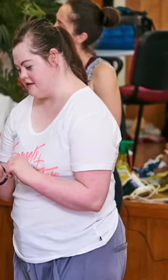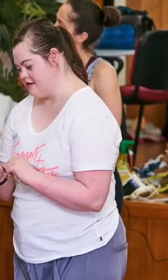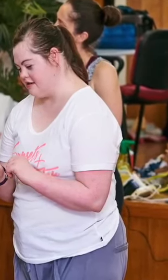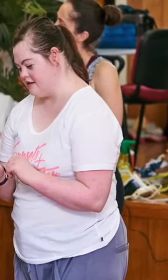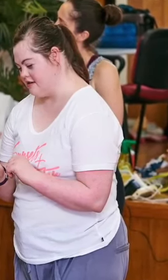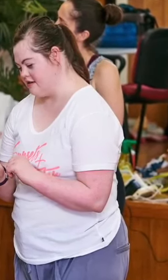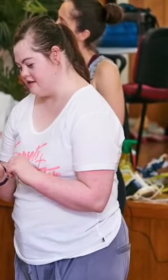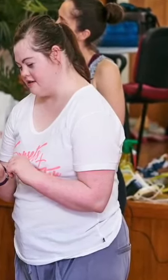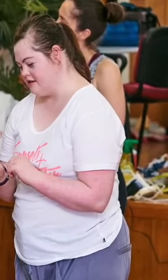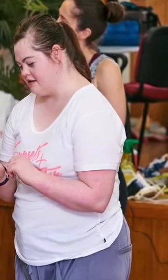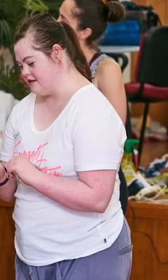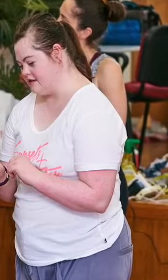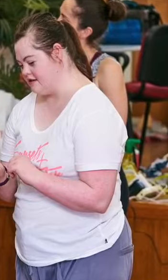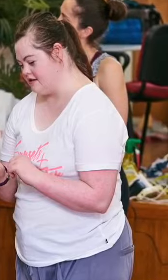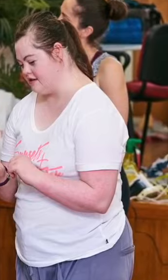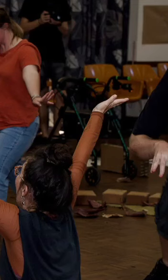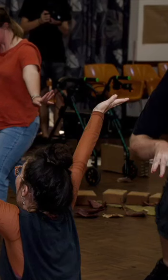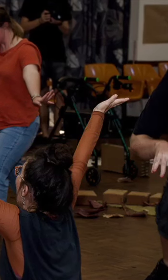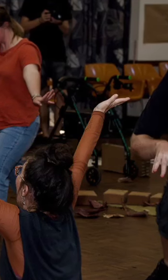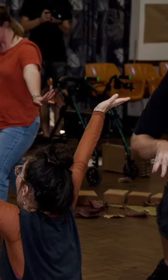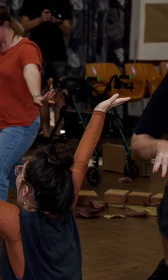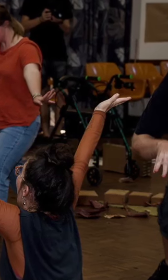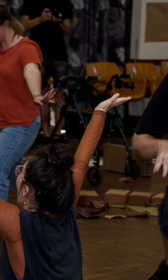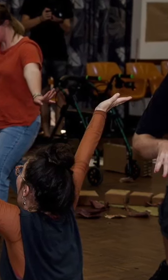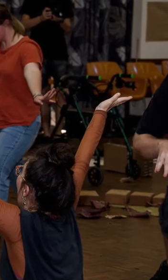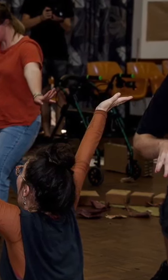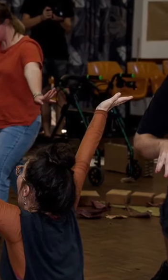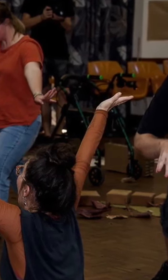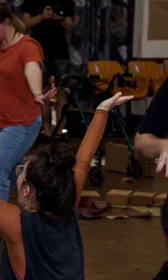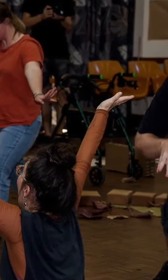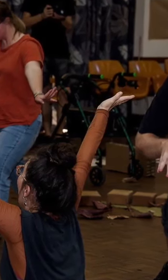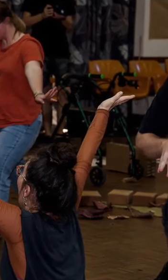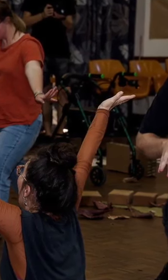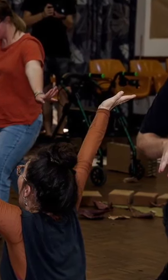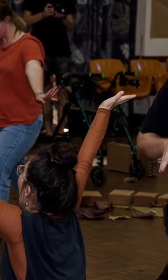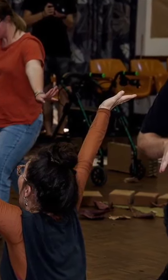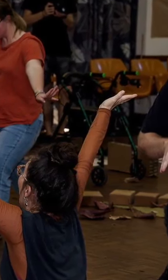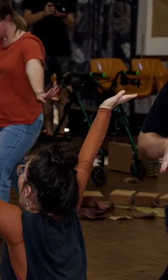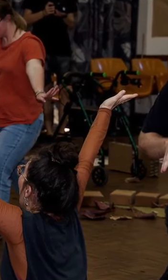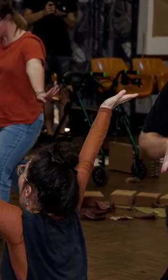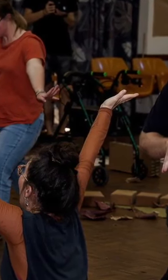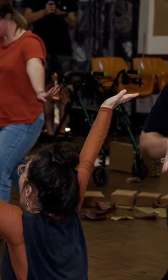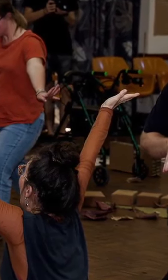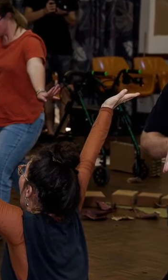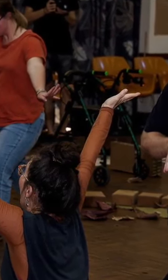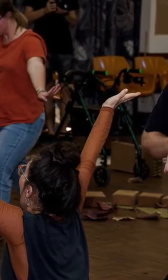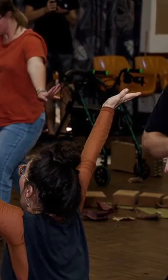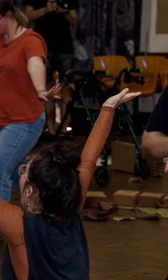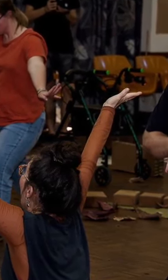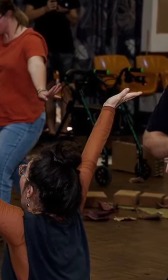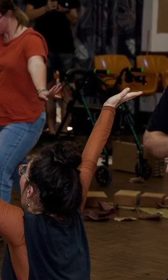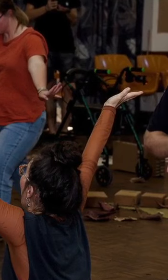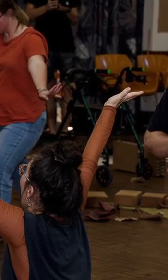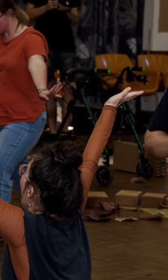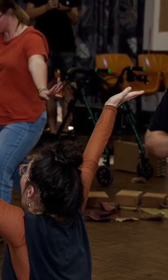Autumn's presence has been pivotal. She has, and continues to work with, these community members to spark exciting,